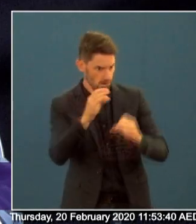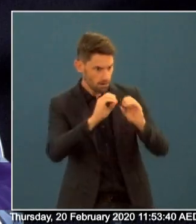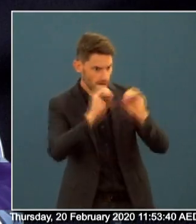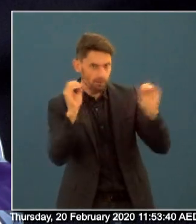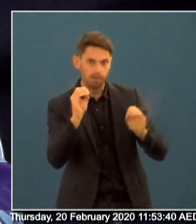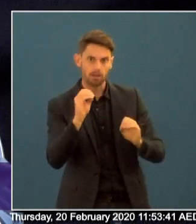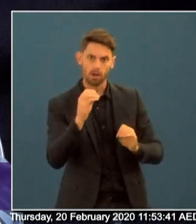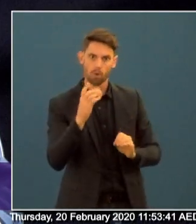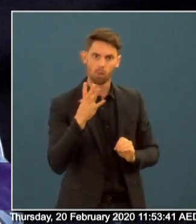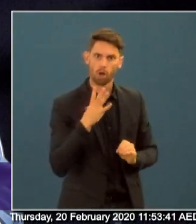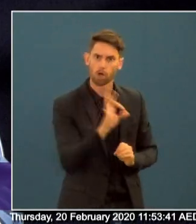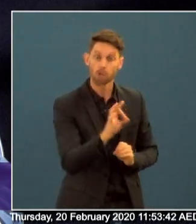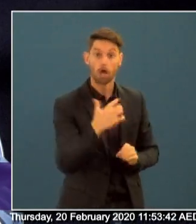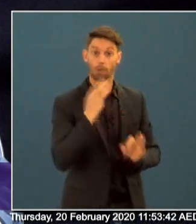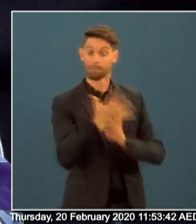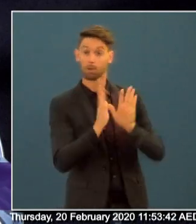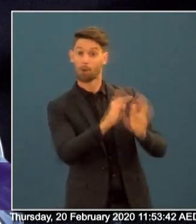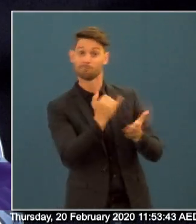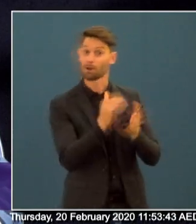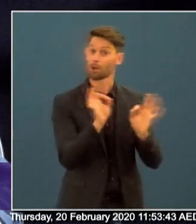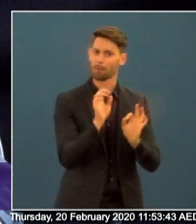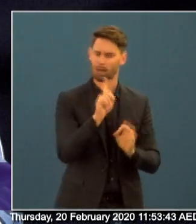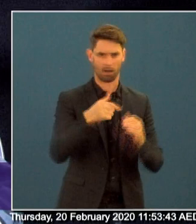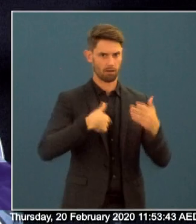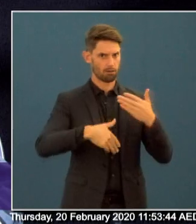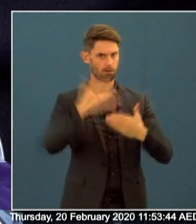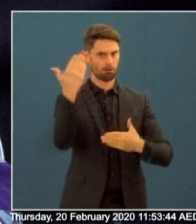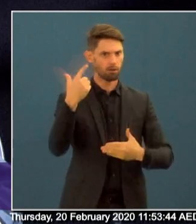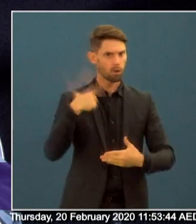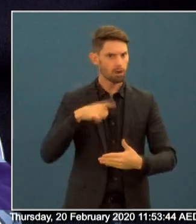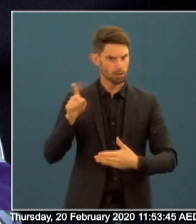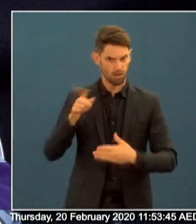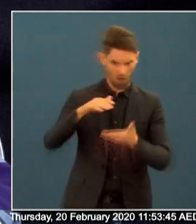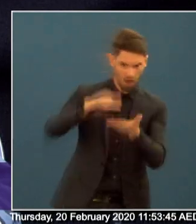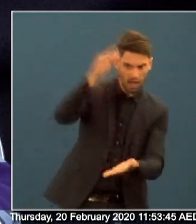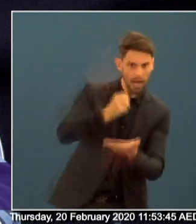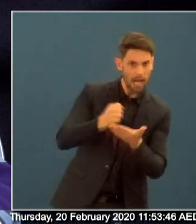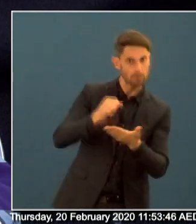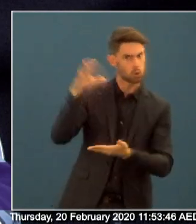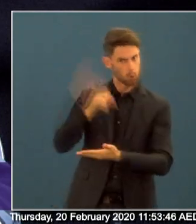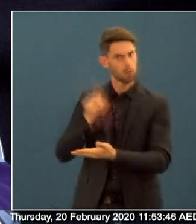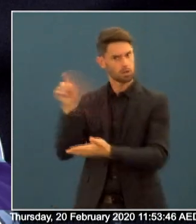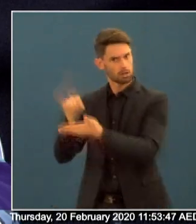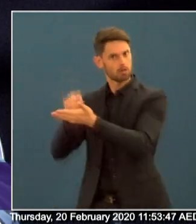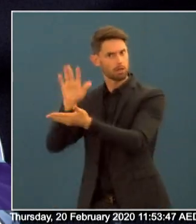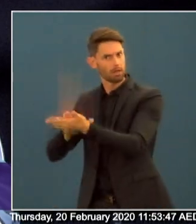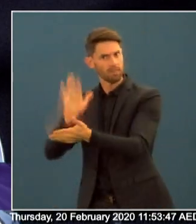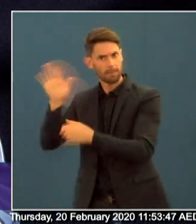I'm not holding you responsible for what might be a policy, but this might be something that we need to explore in the course of the Royal Commission's work.